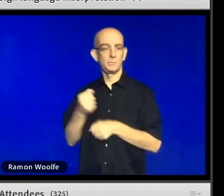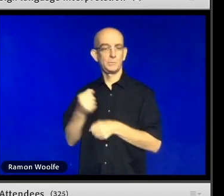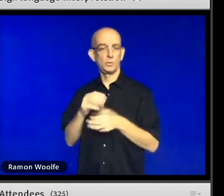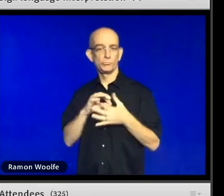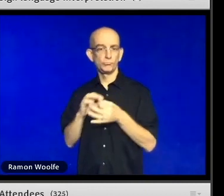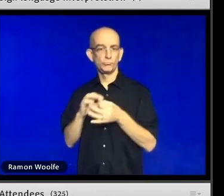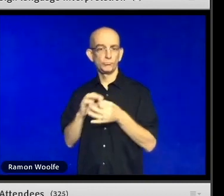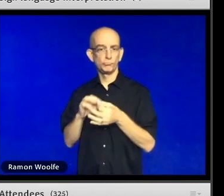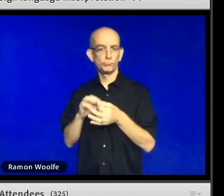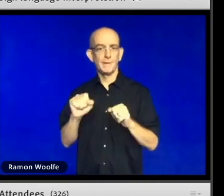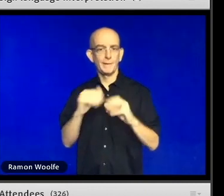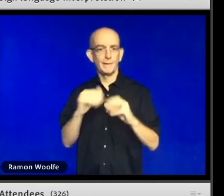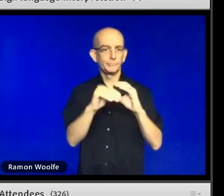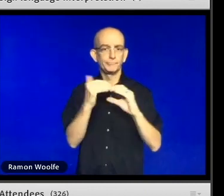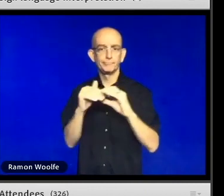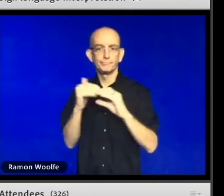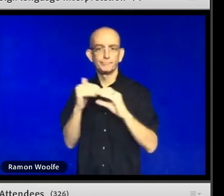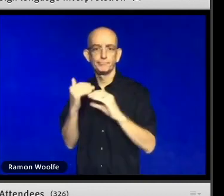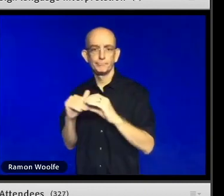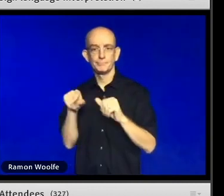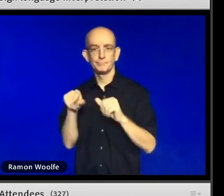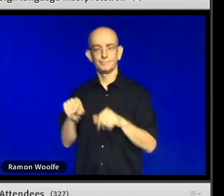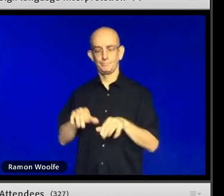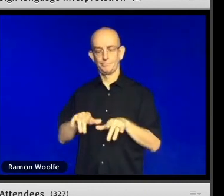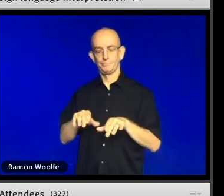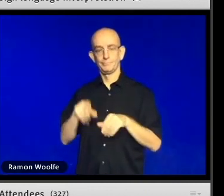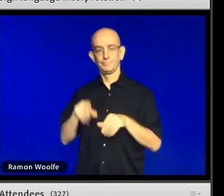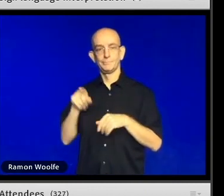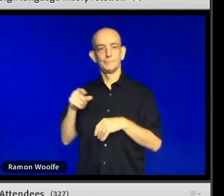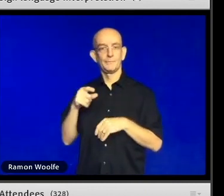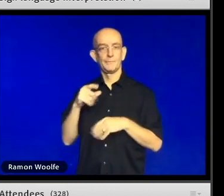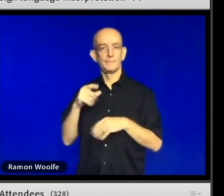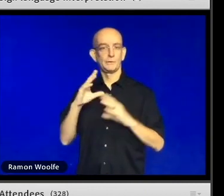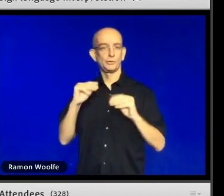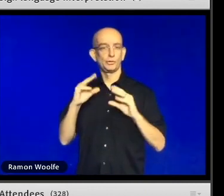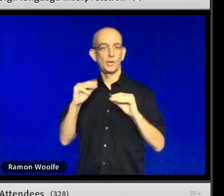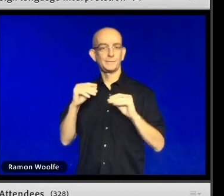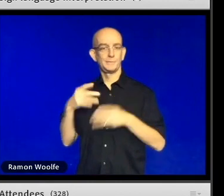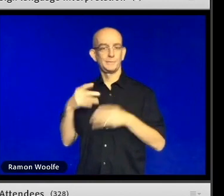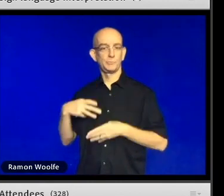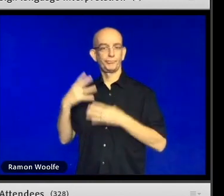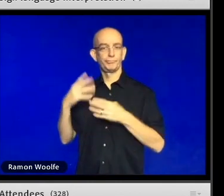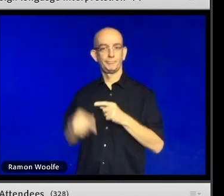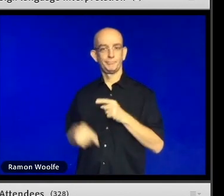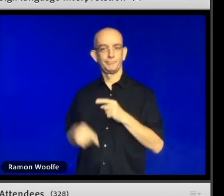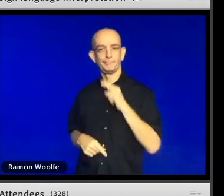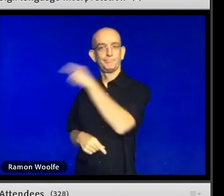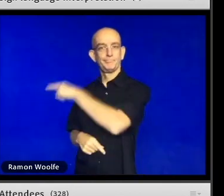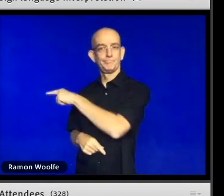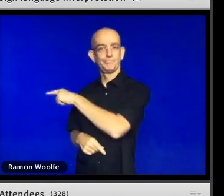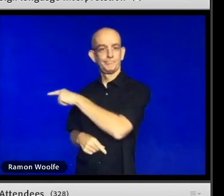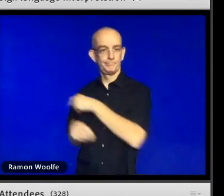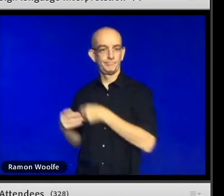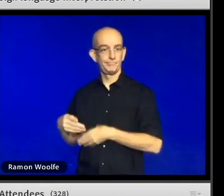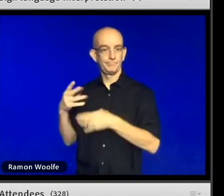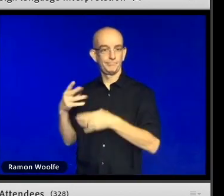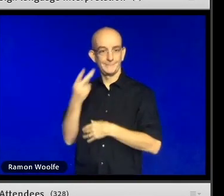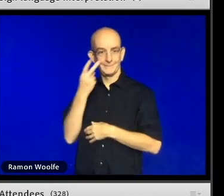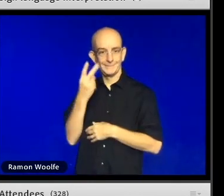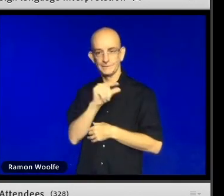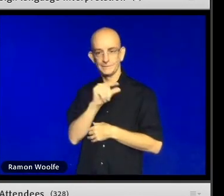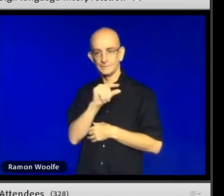find closed captions where we're providing automatic machine translation of those captions